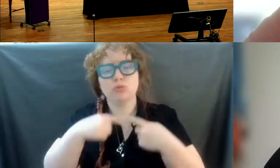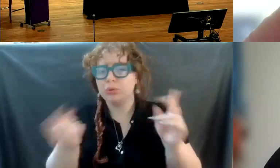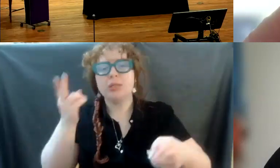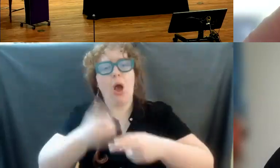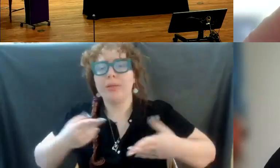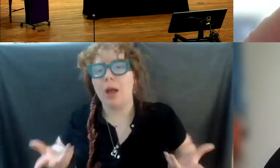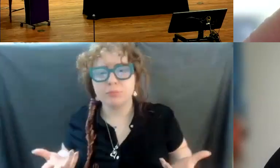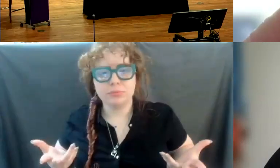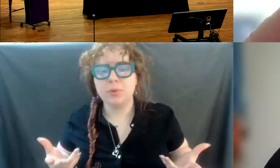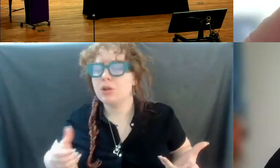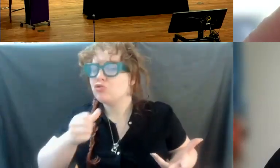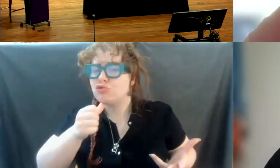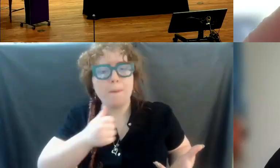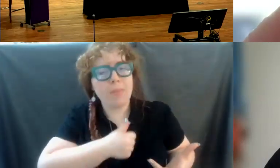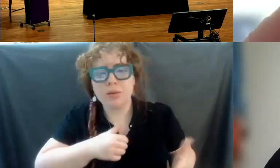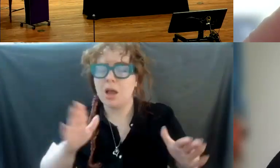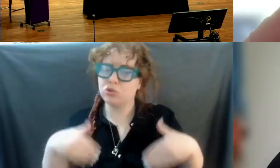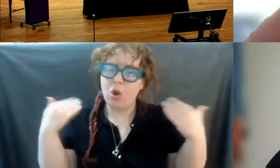the racism in the system, the inherent ableism in the system,